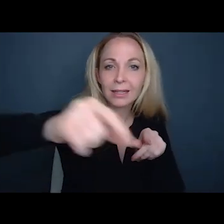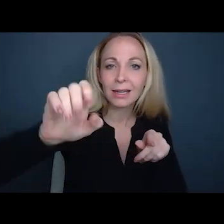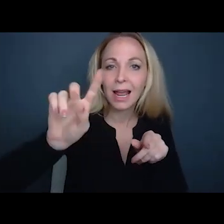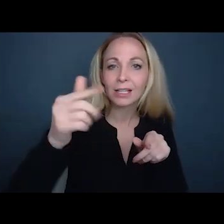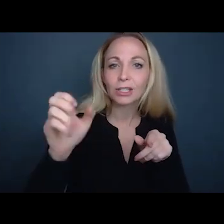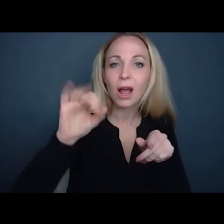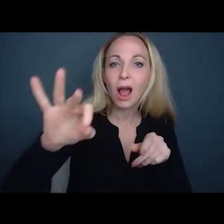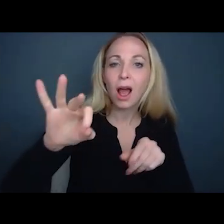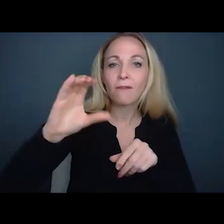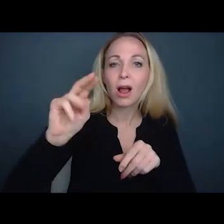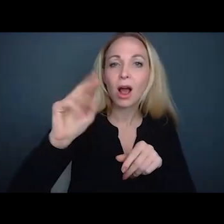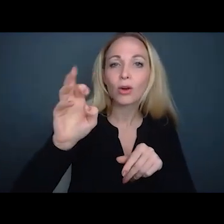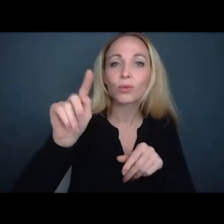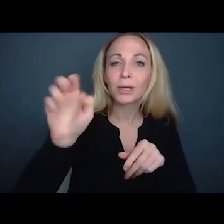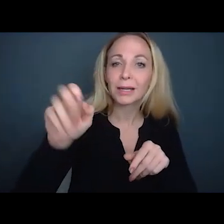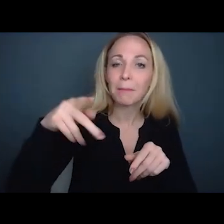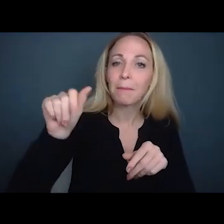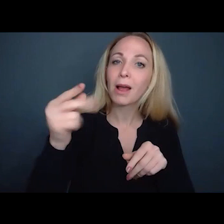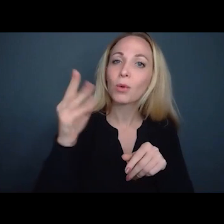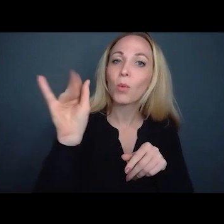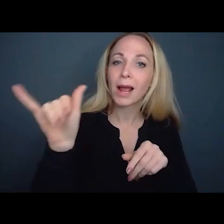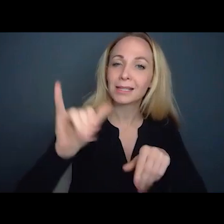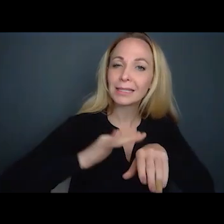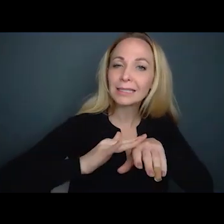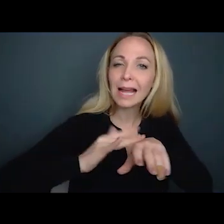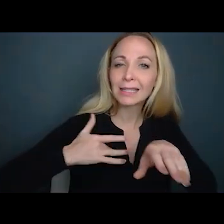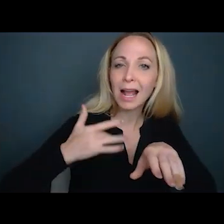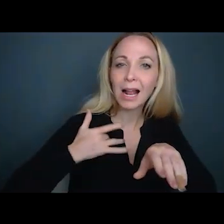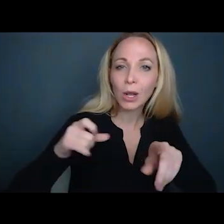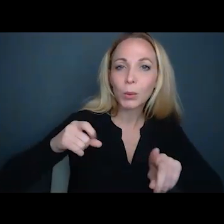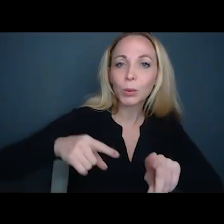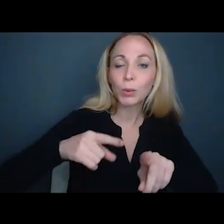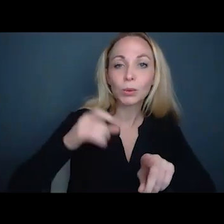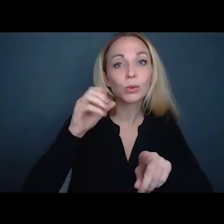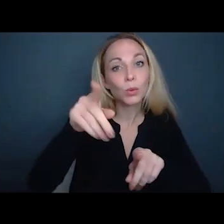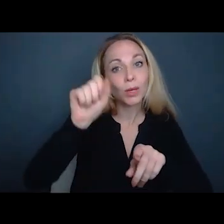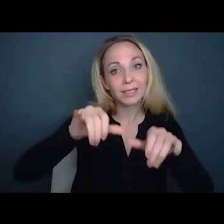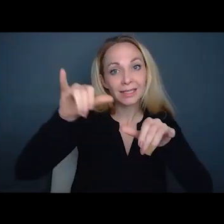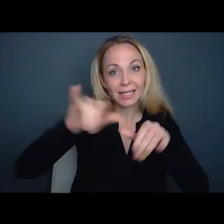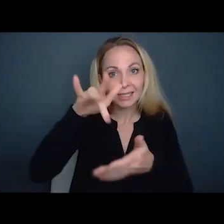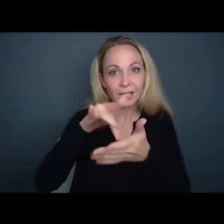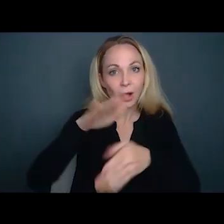which serve as a tactile cue to move along and stay centered on the path. However, this can take many forms.